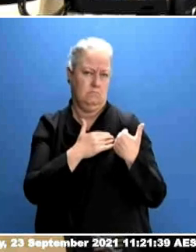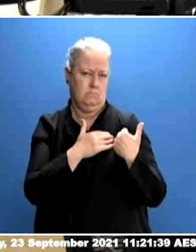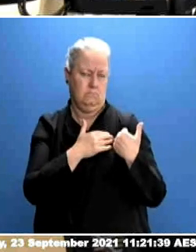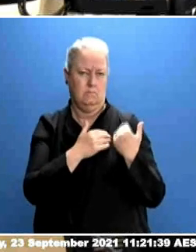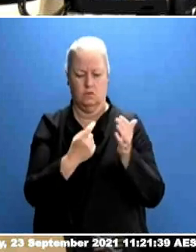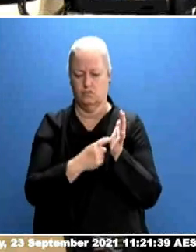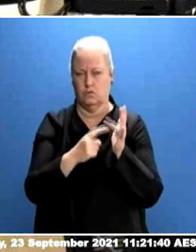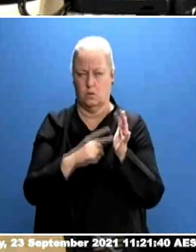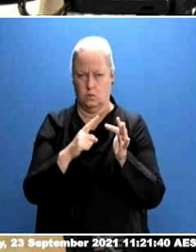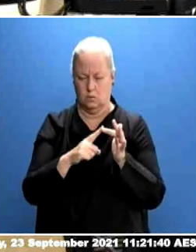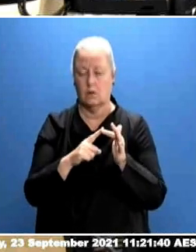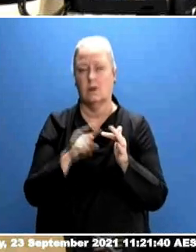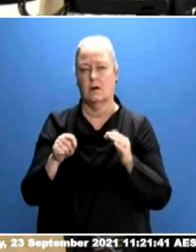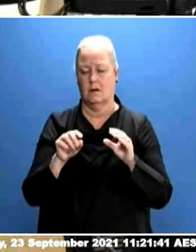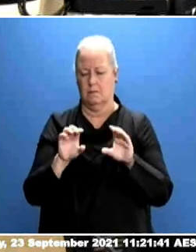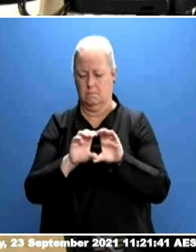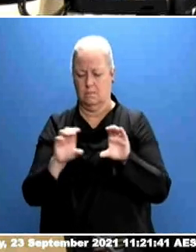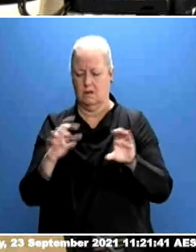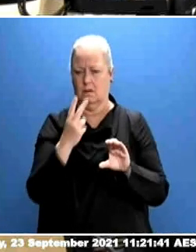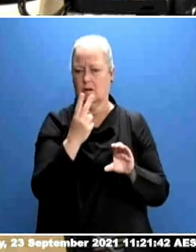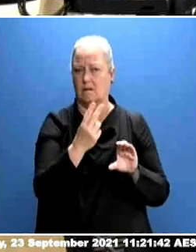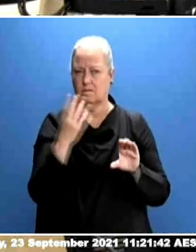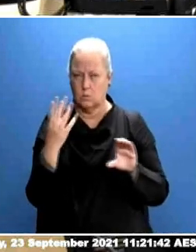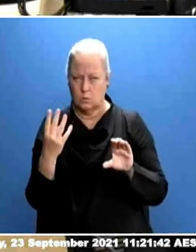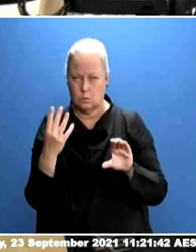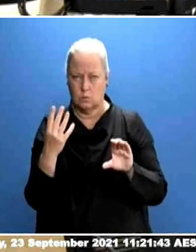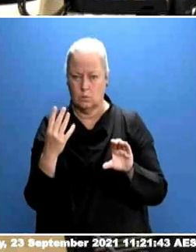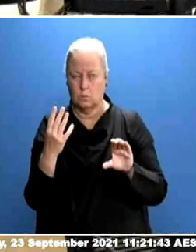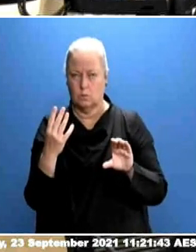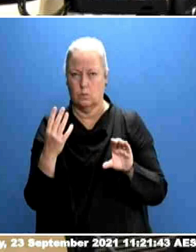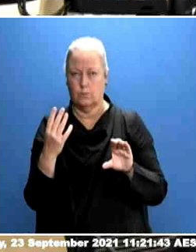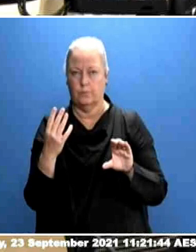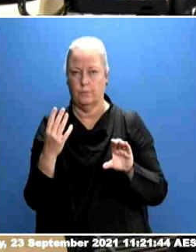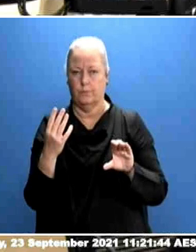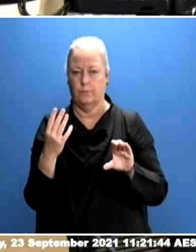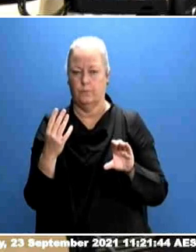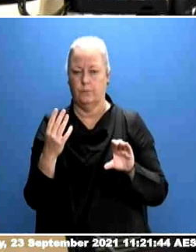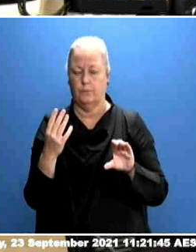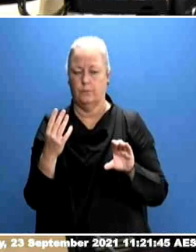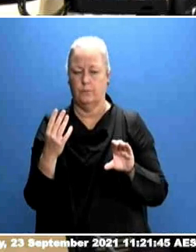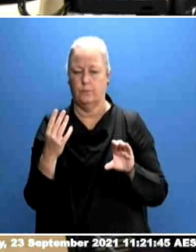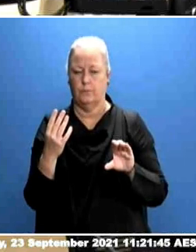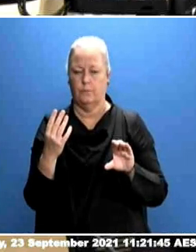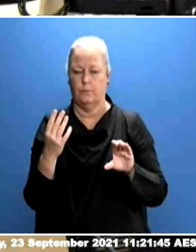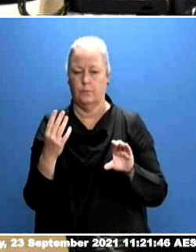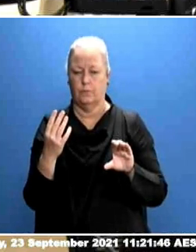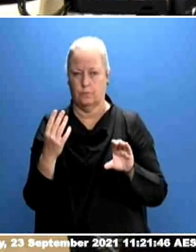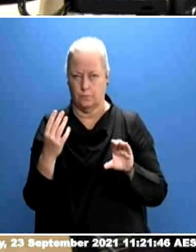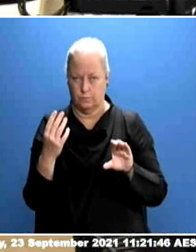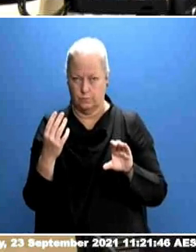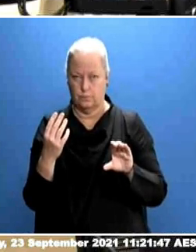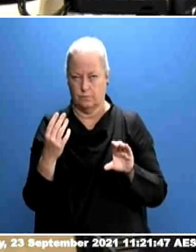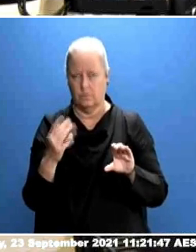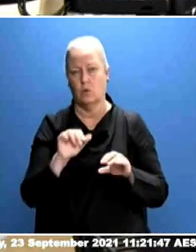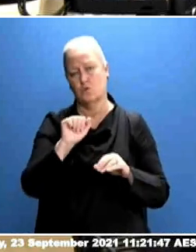it's at paragraph 24 of your substantive statement document